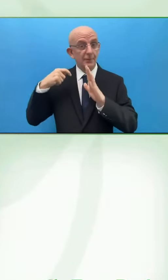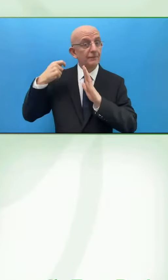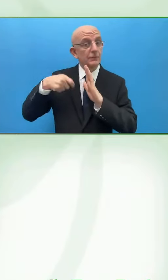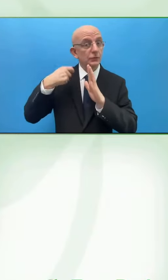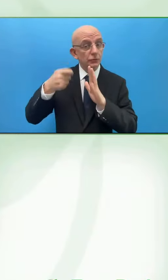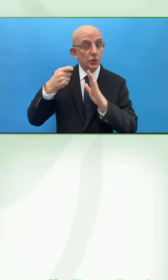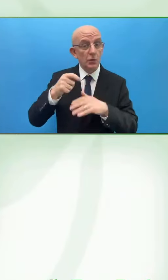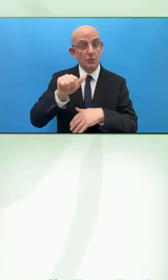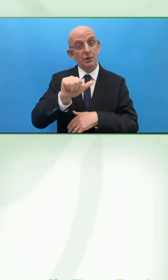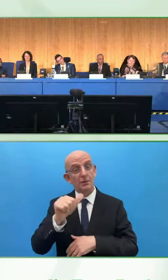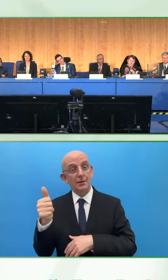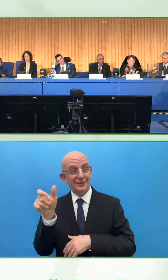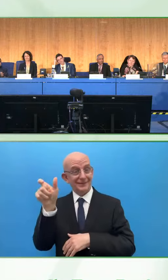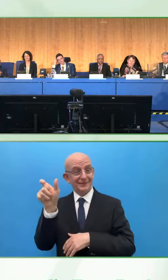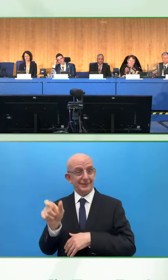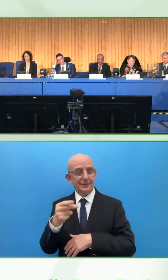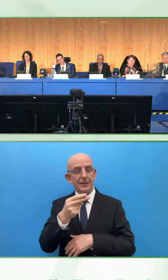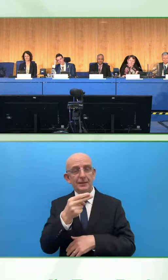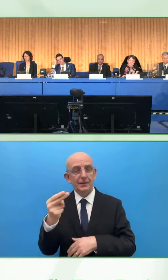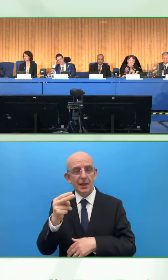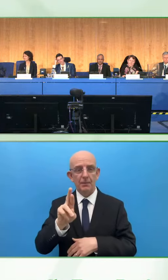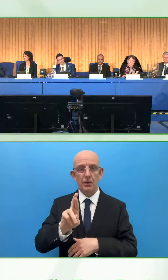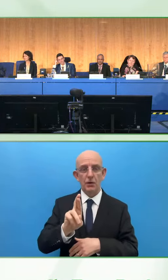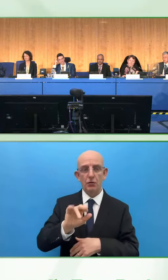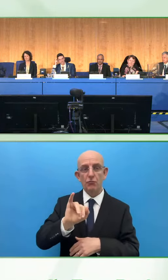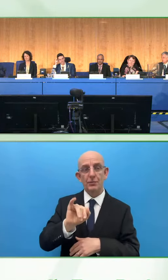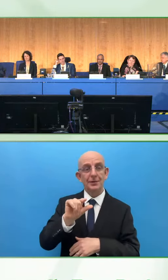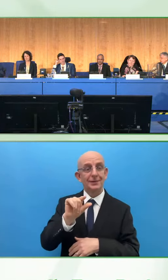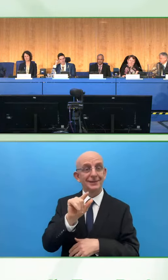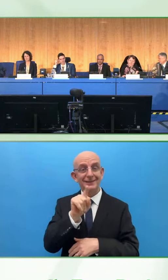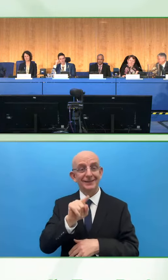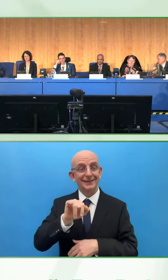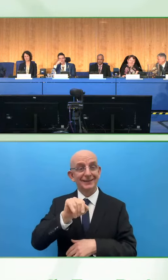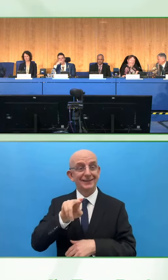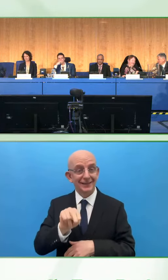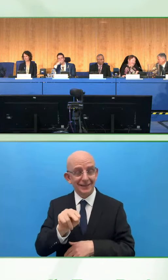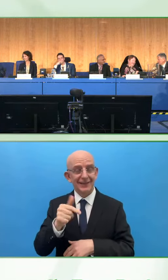The video please.